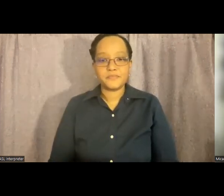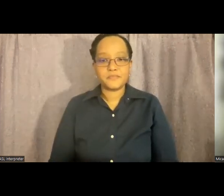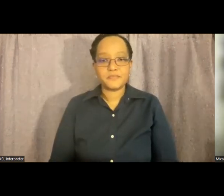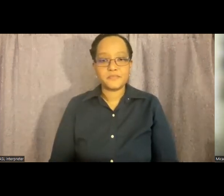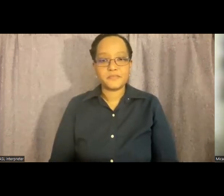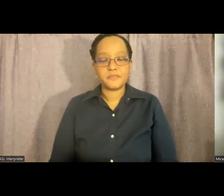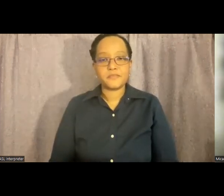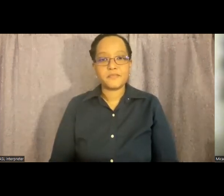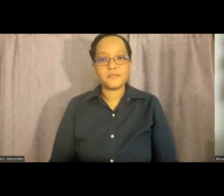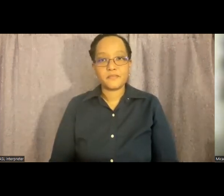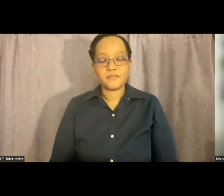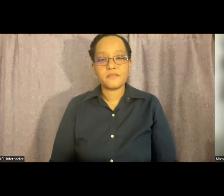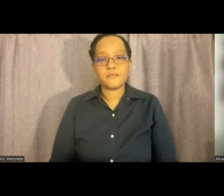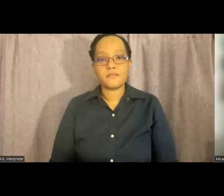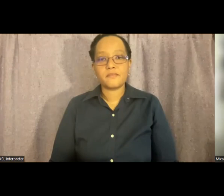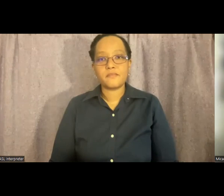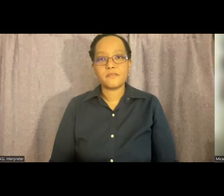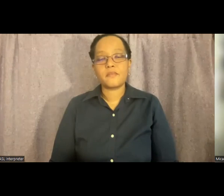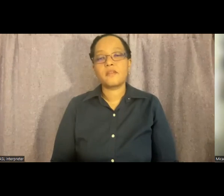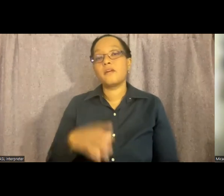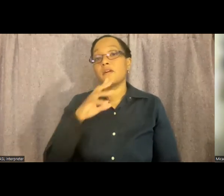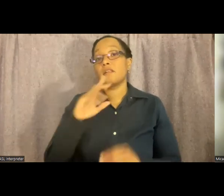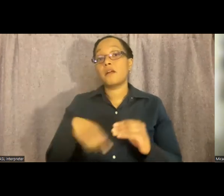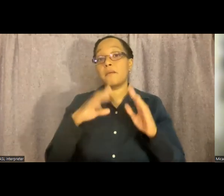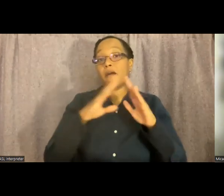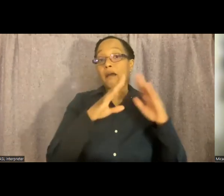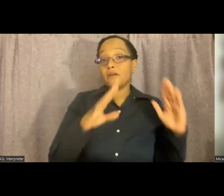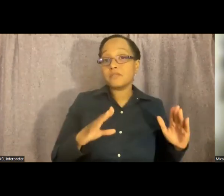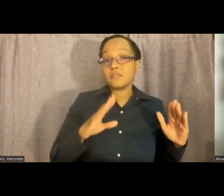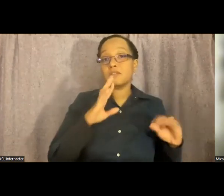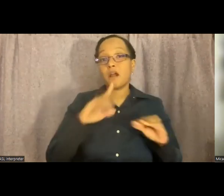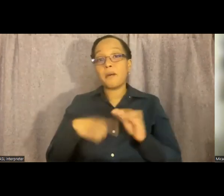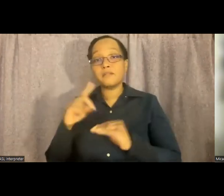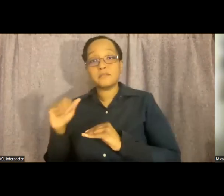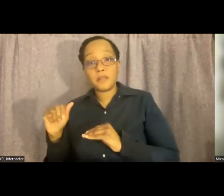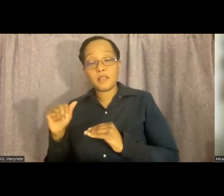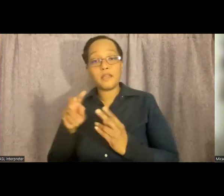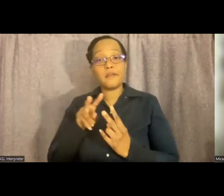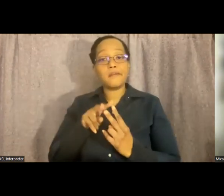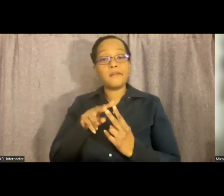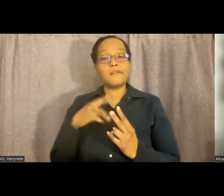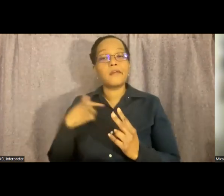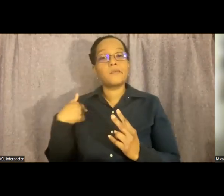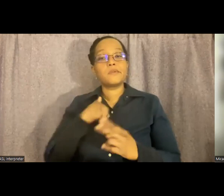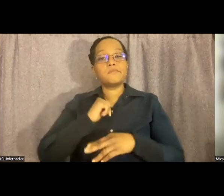I think when we look at housing and disability, we really frame it through housing that is